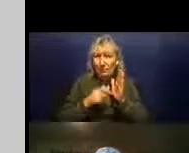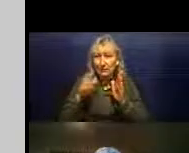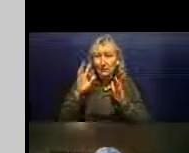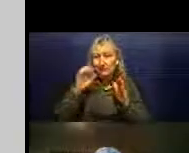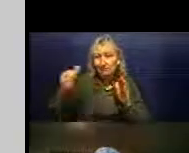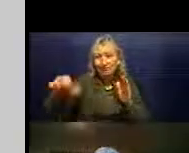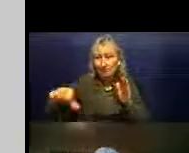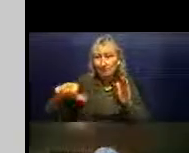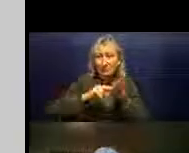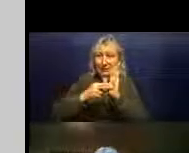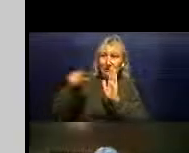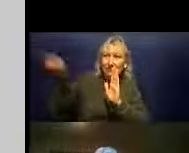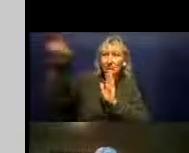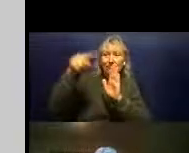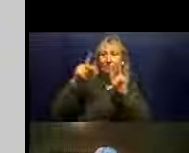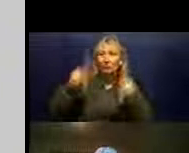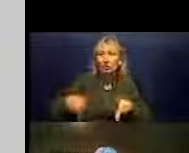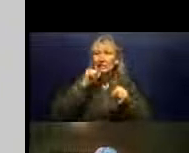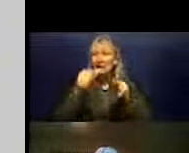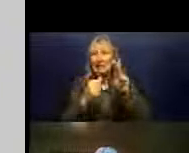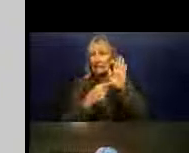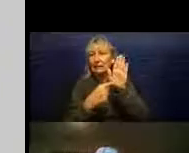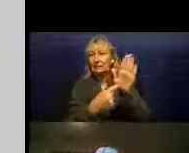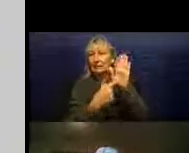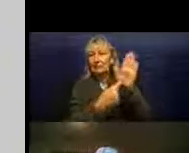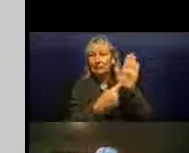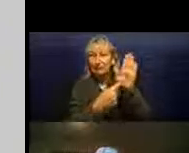And then 0. The response is no of no value is unacceptable response, and it doesn't mean the requirements set worth in the Rfga.